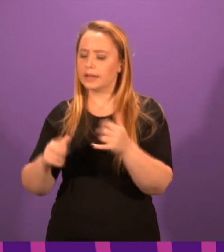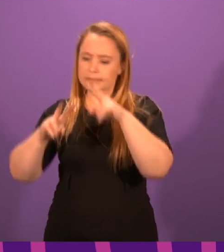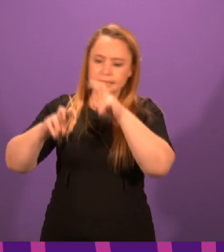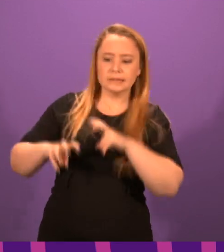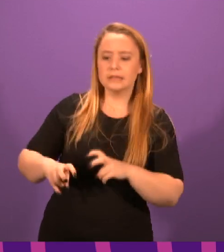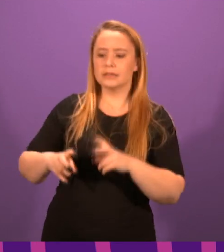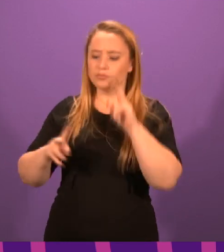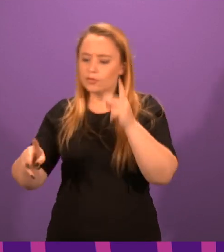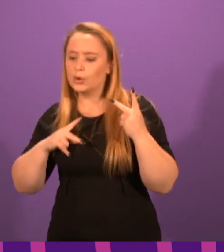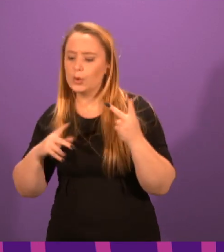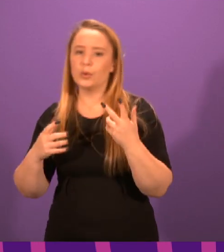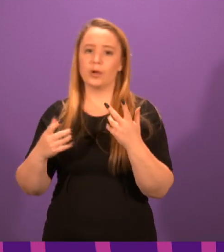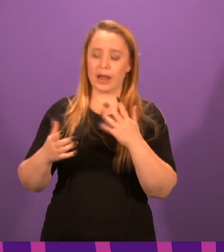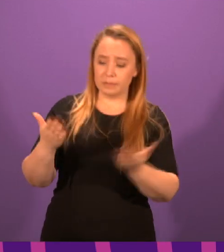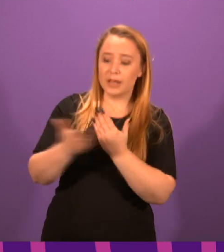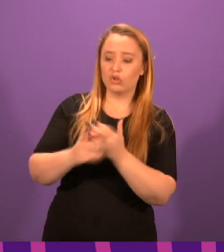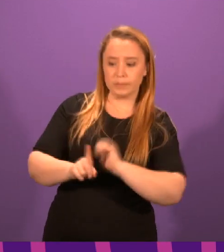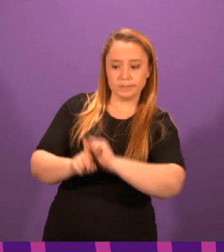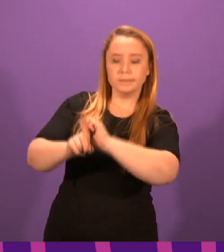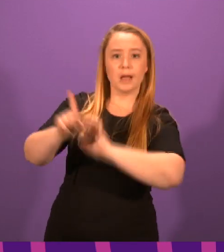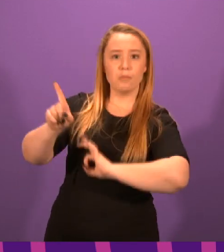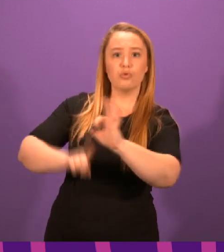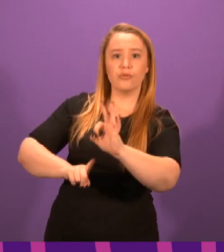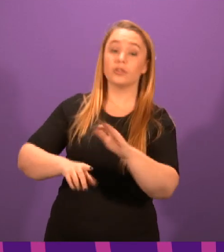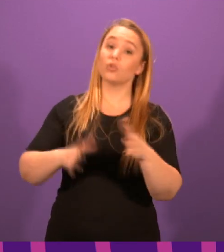they are making the improvements that I need them to make. In Fife, for example,